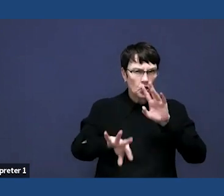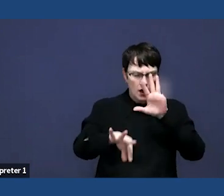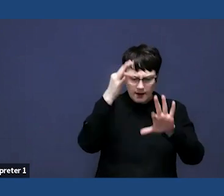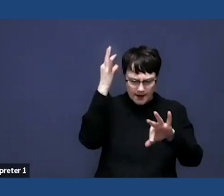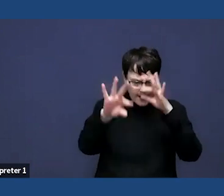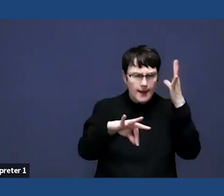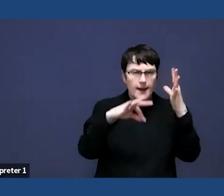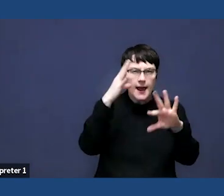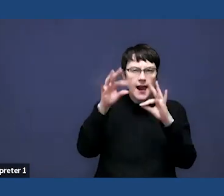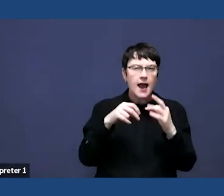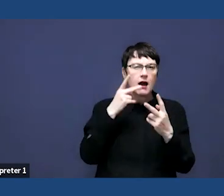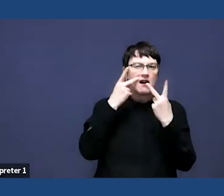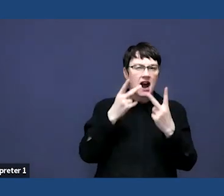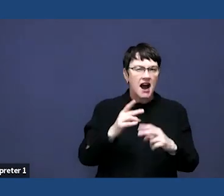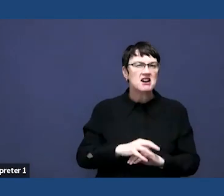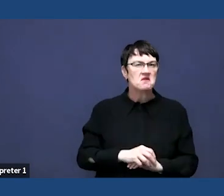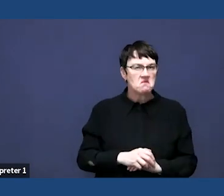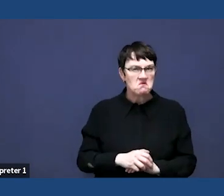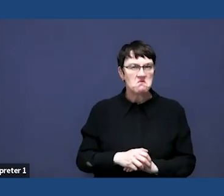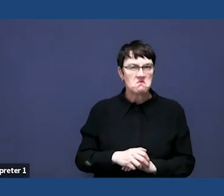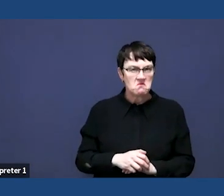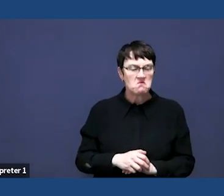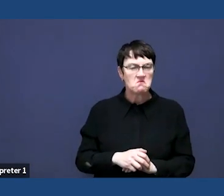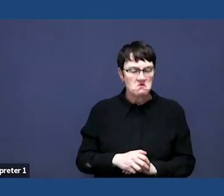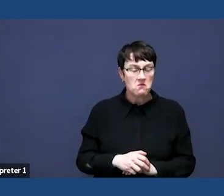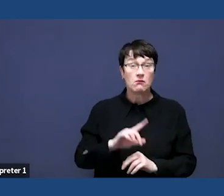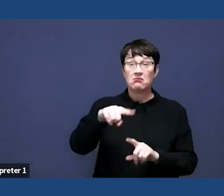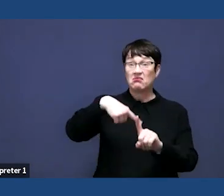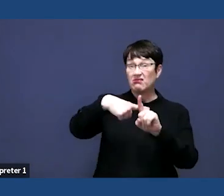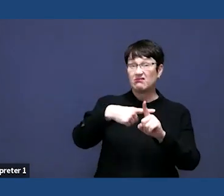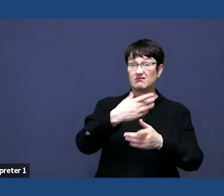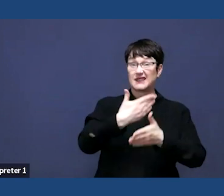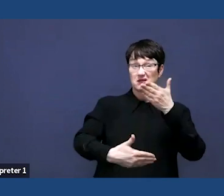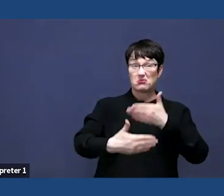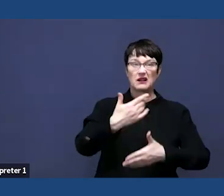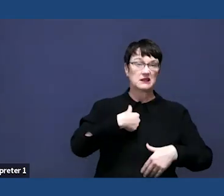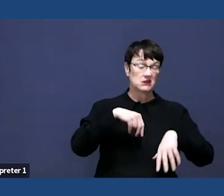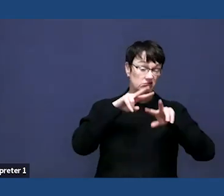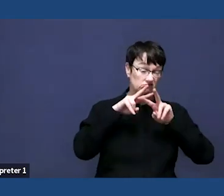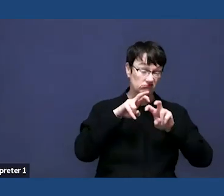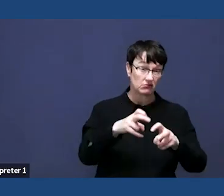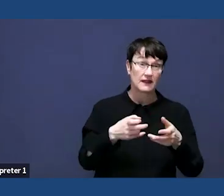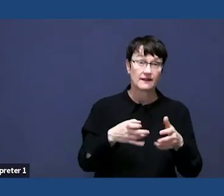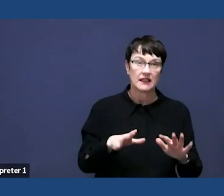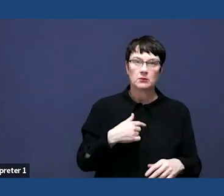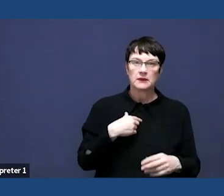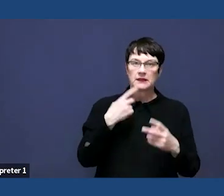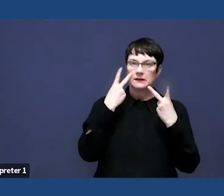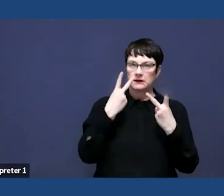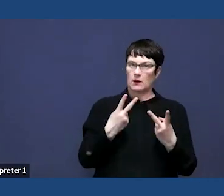health systems that serve millions of older people across the United States, I think we've